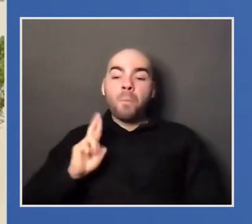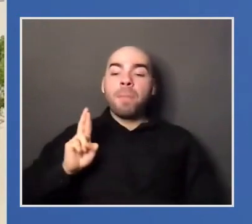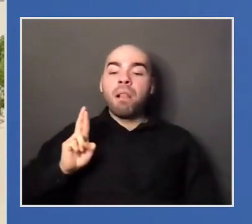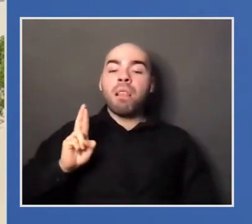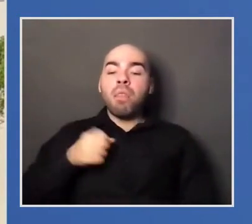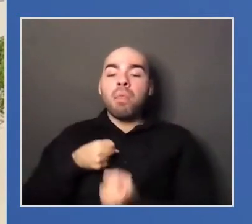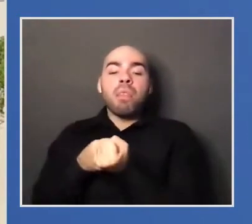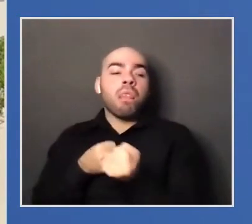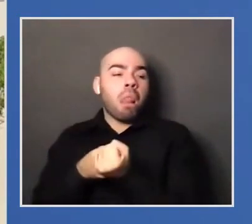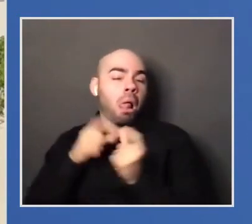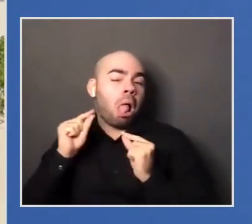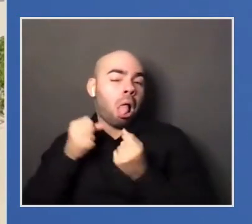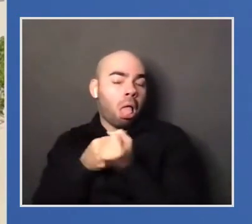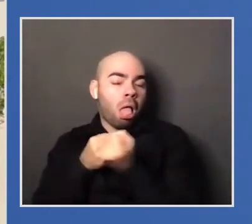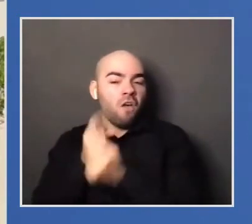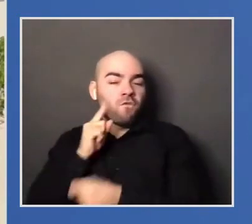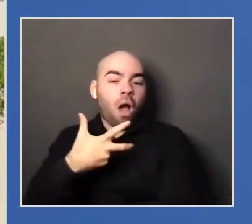YOU'VE GOT TO GET OUT AND VOTE